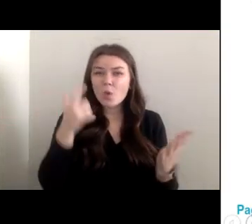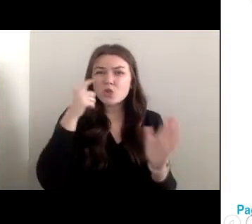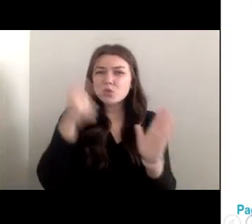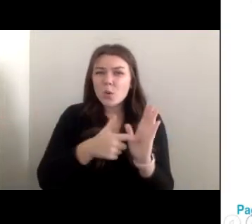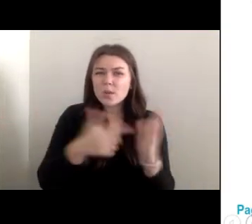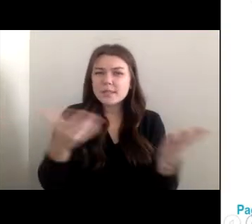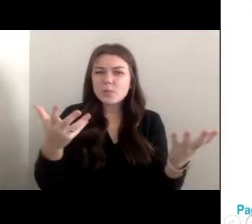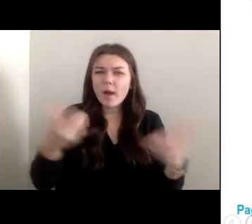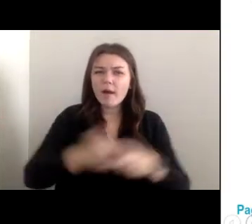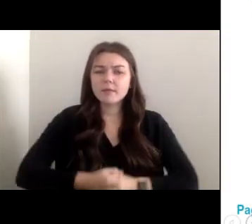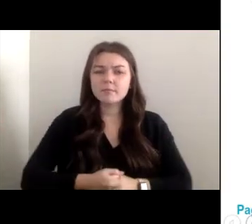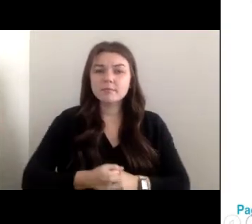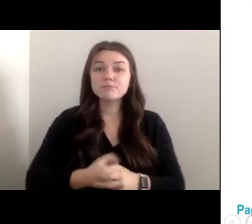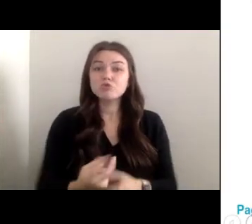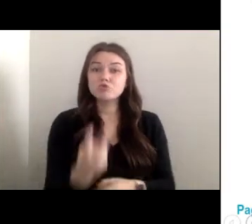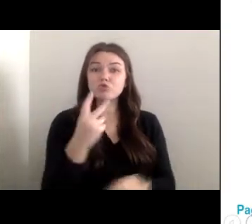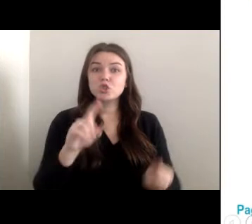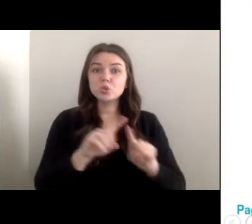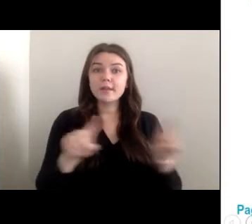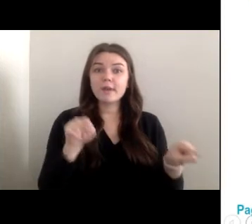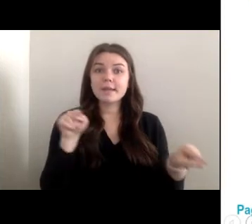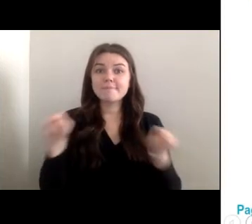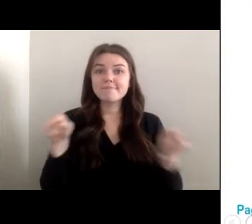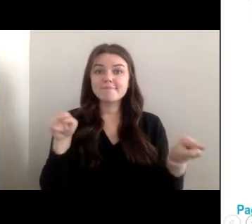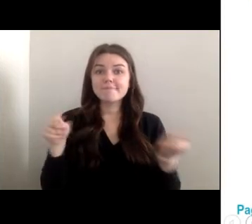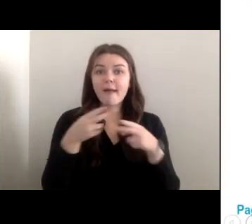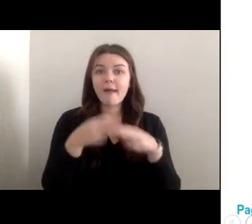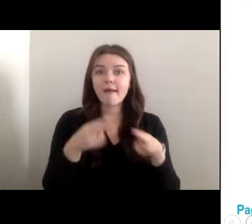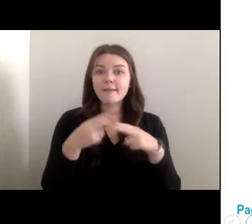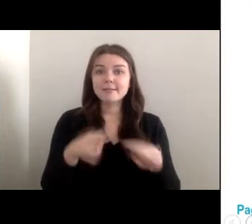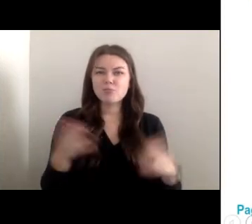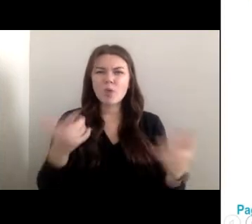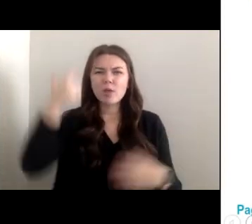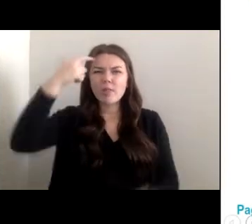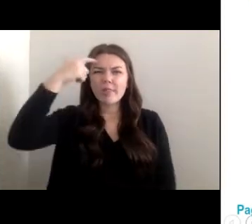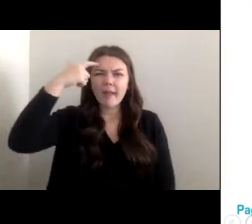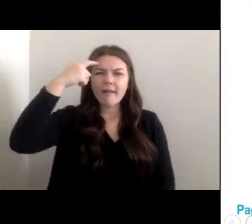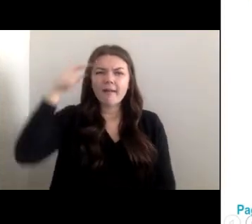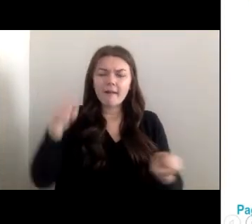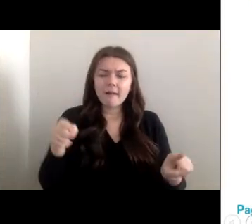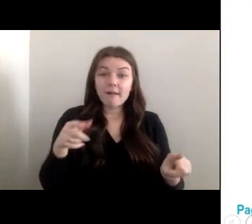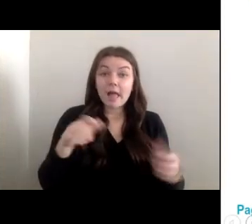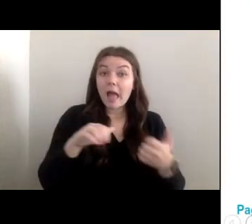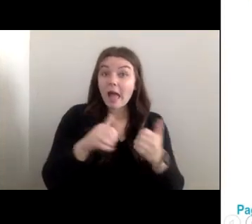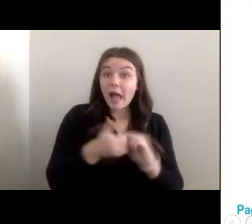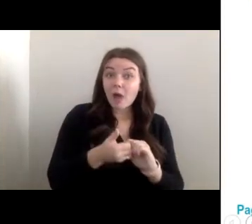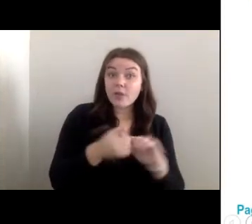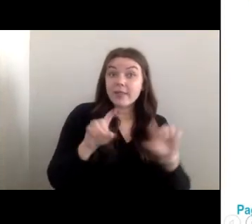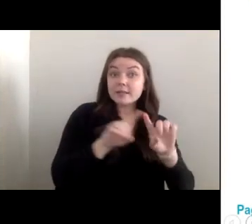So we have our two different samples of eggs. What do you guys think? How do they look different? Or how do they maybe look the same?